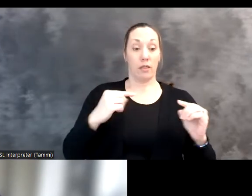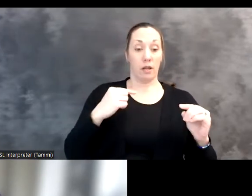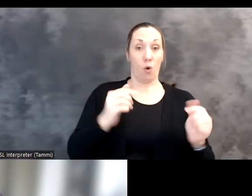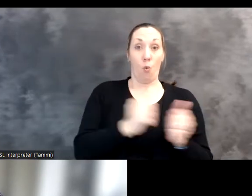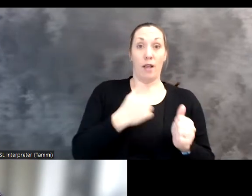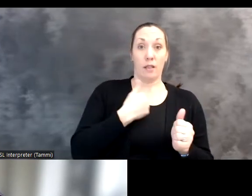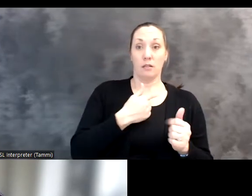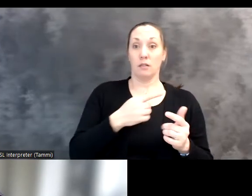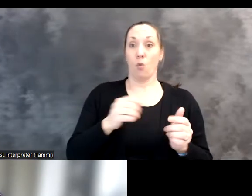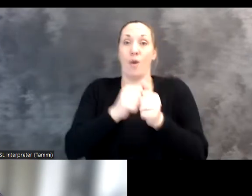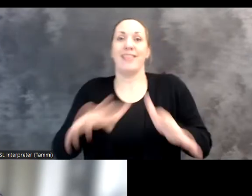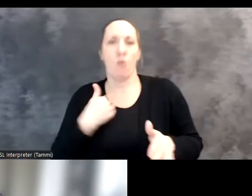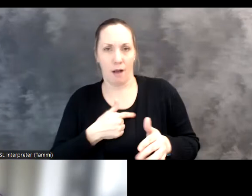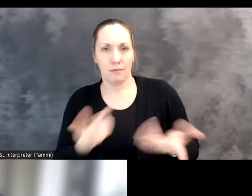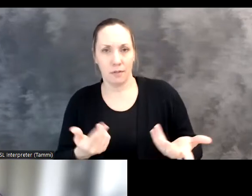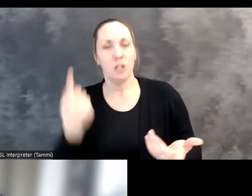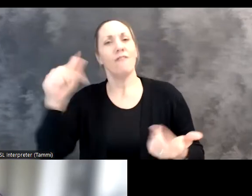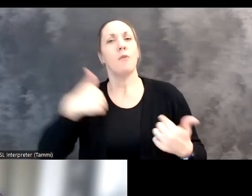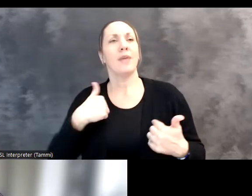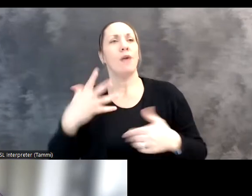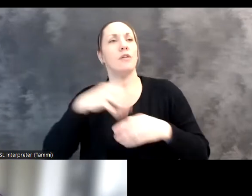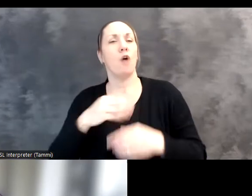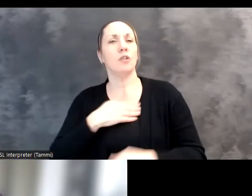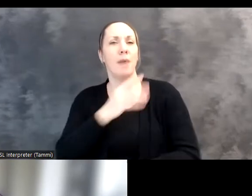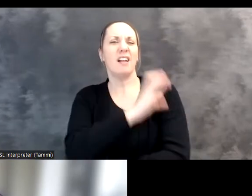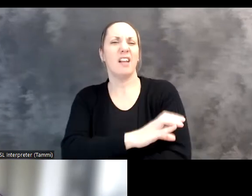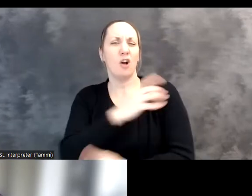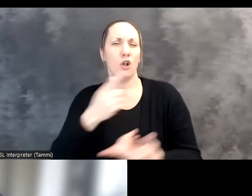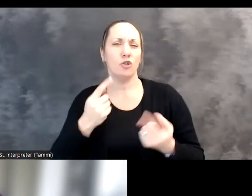I think that's something that really needs to carry over into these